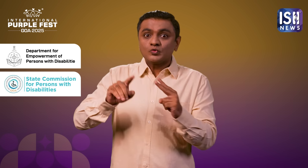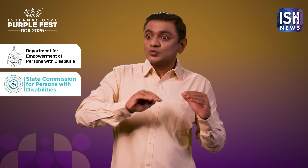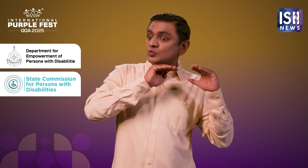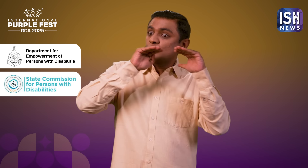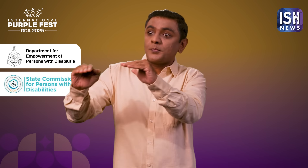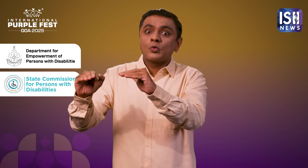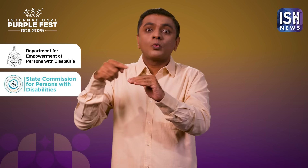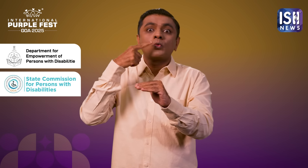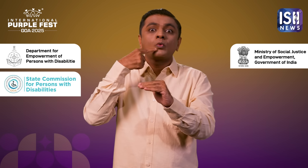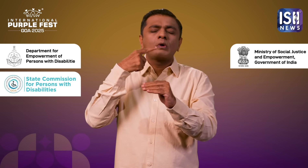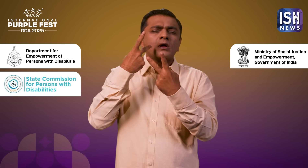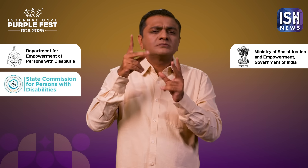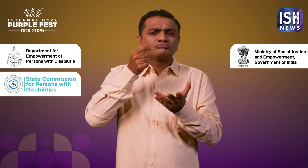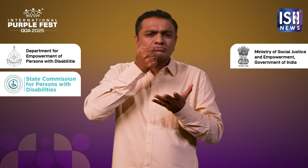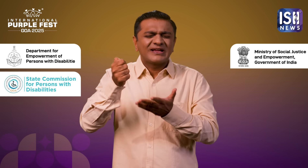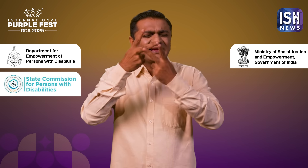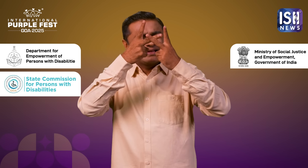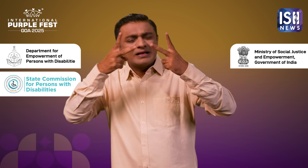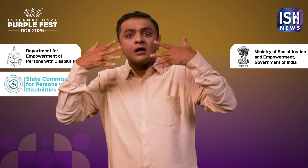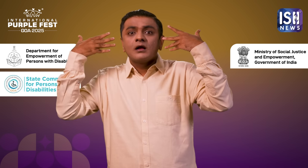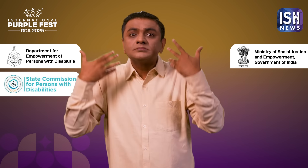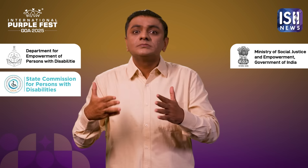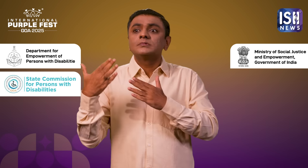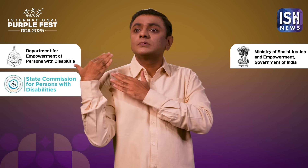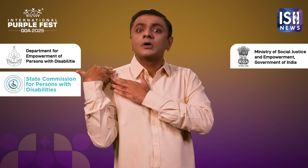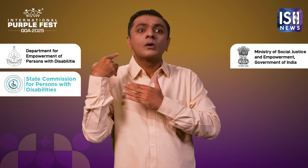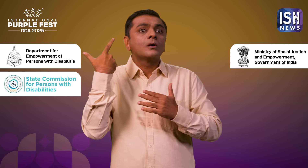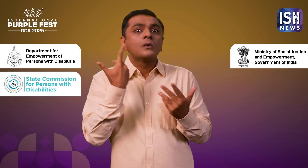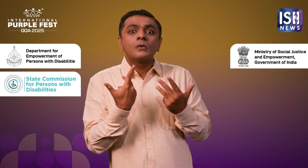The Purple fest is being supported by,